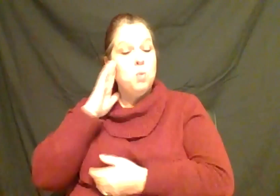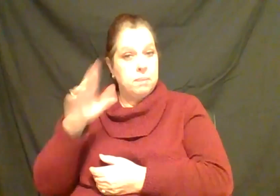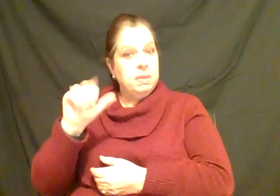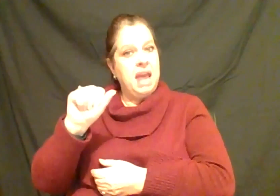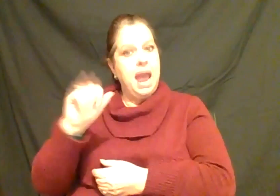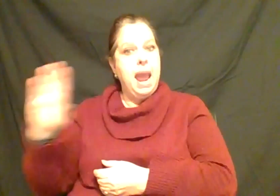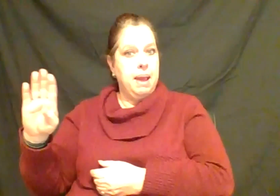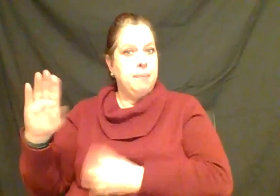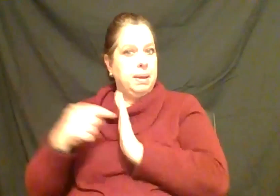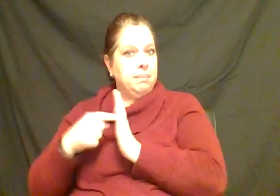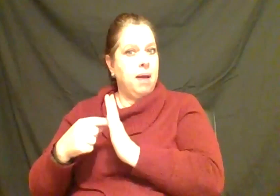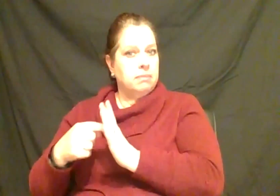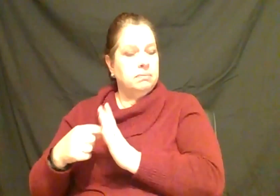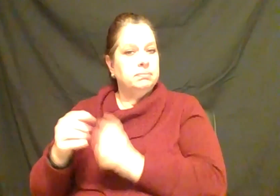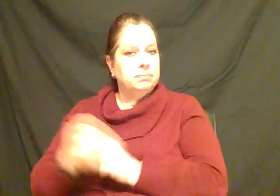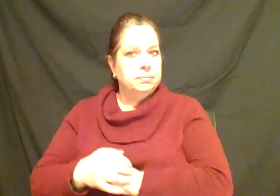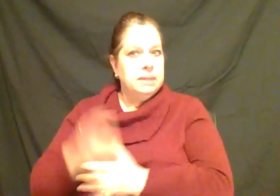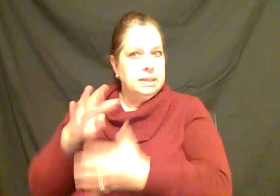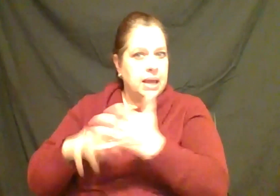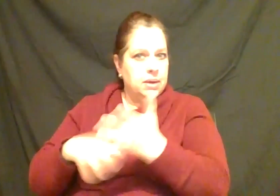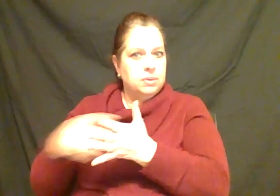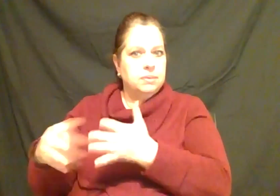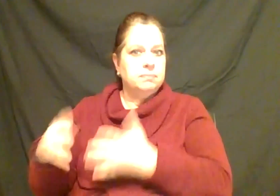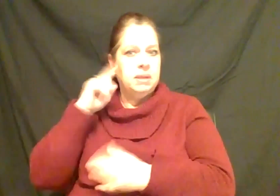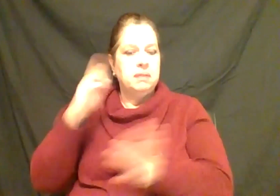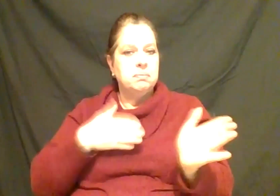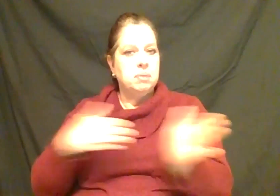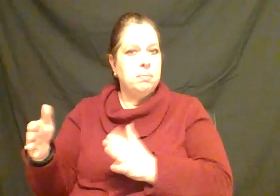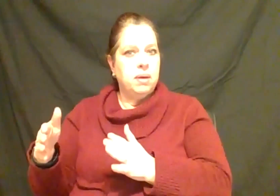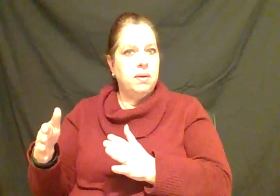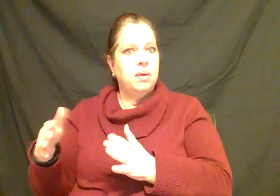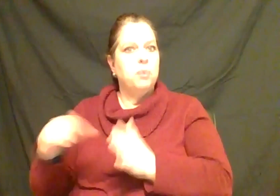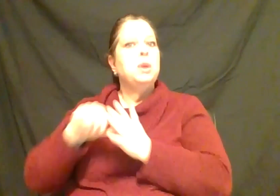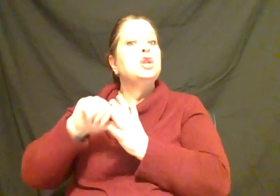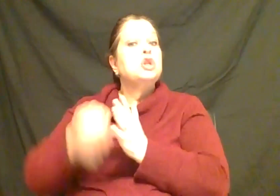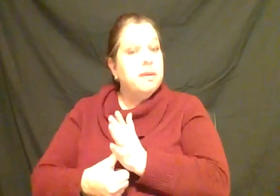model so that students can be prepared for where the stress comes on that is those exams are in may